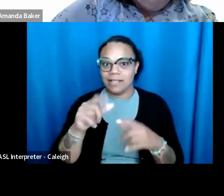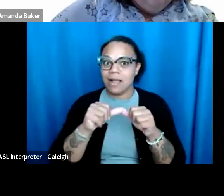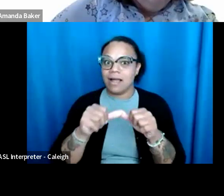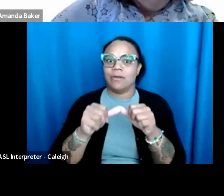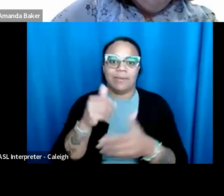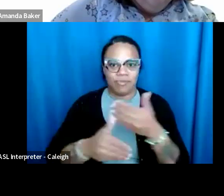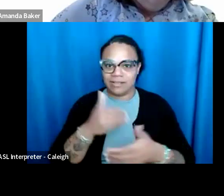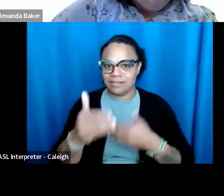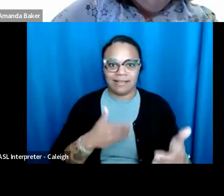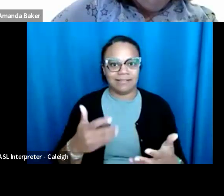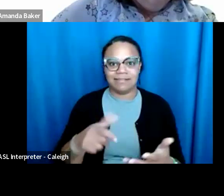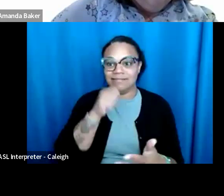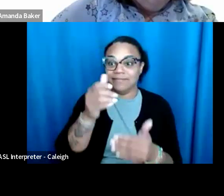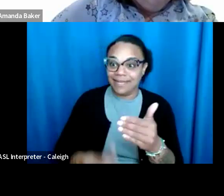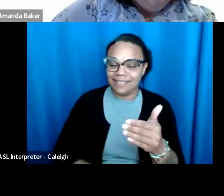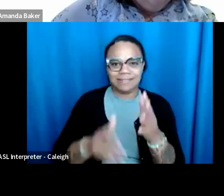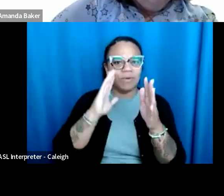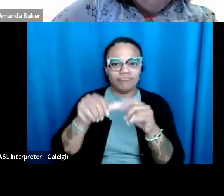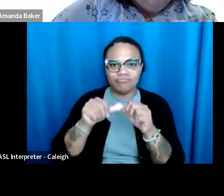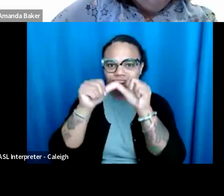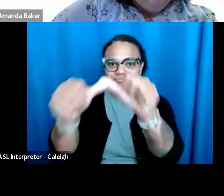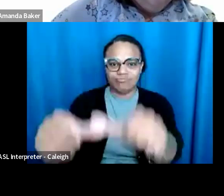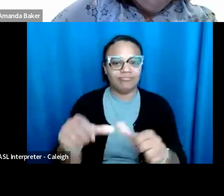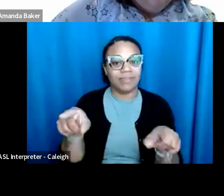as you age and as you grow and as you mature.